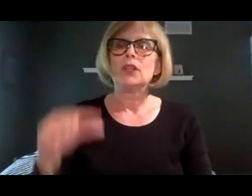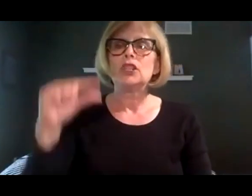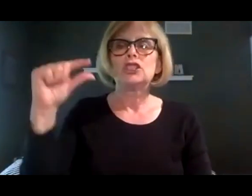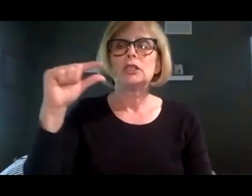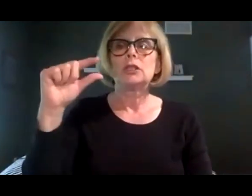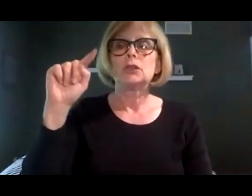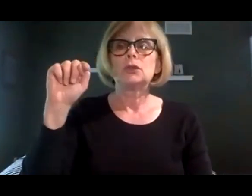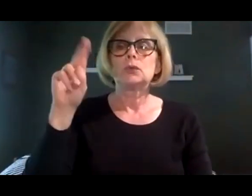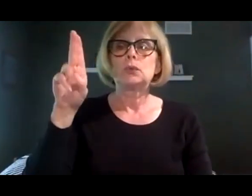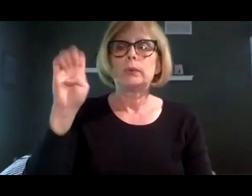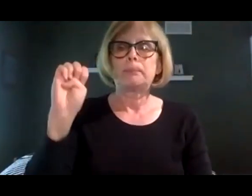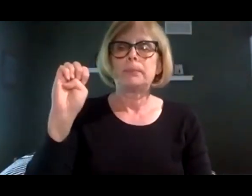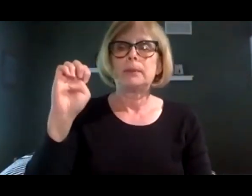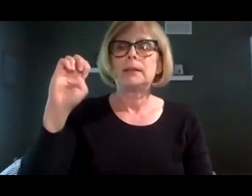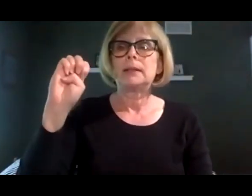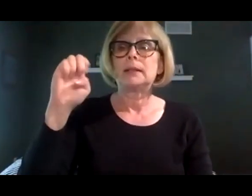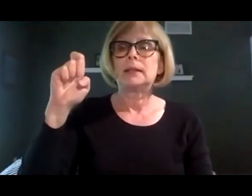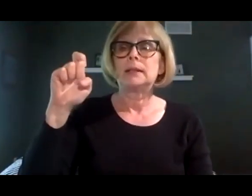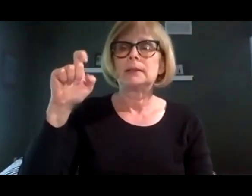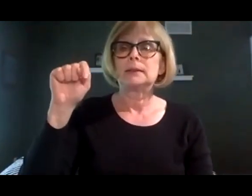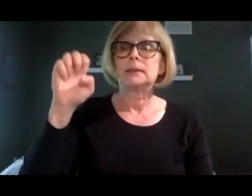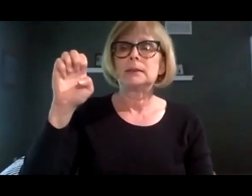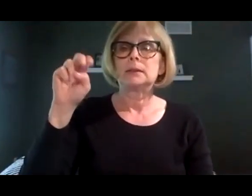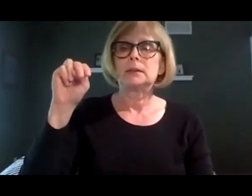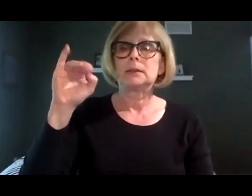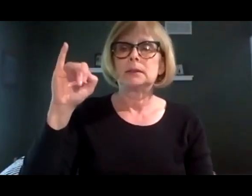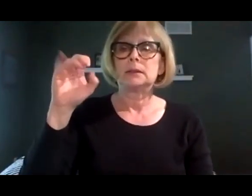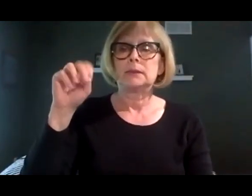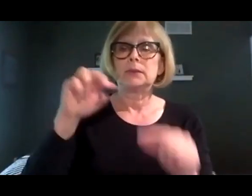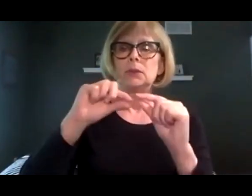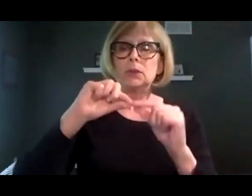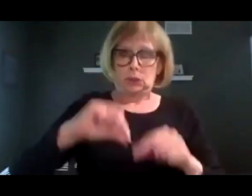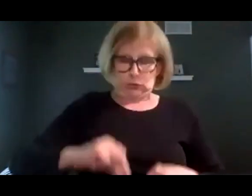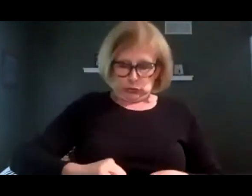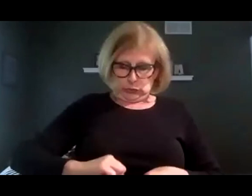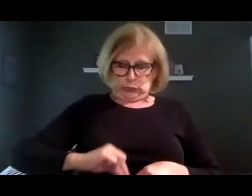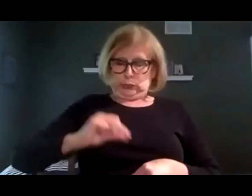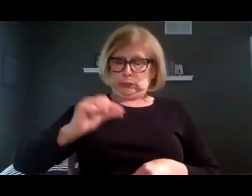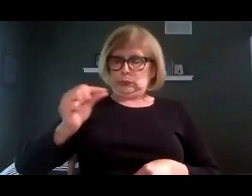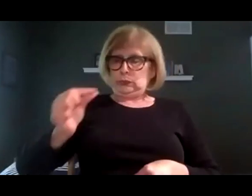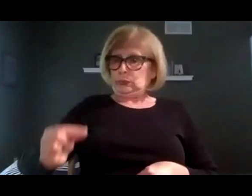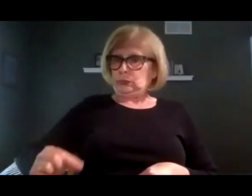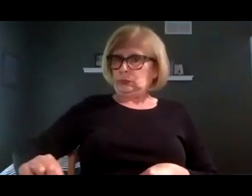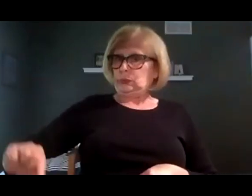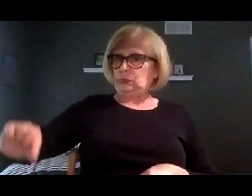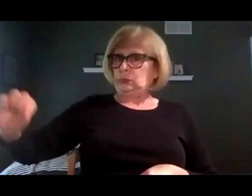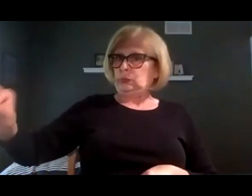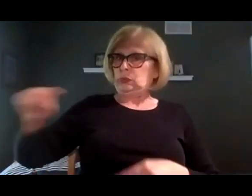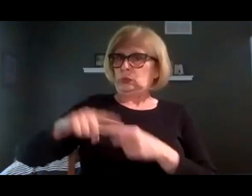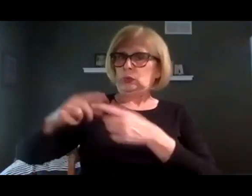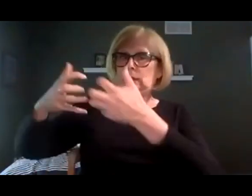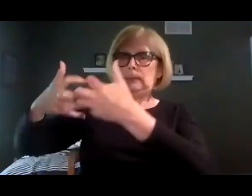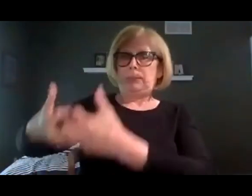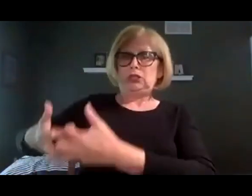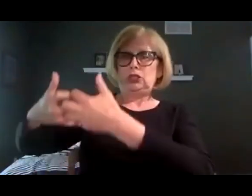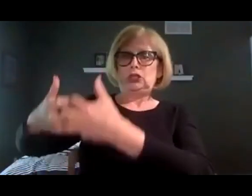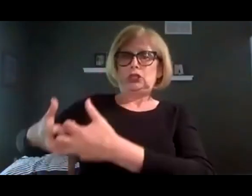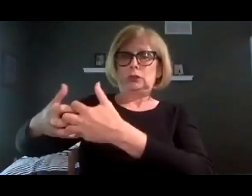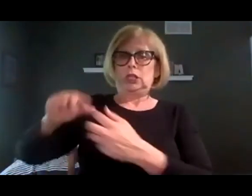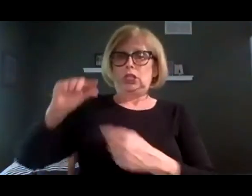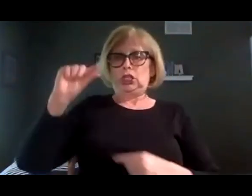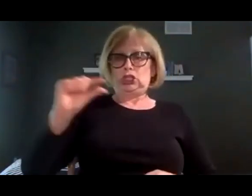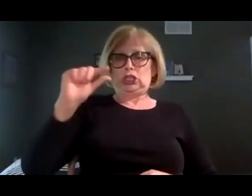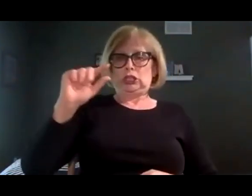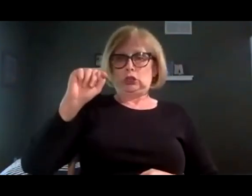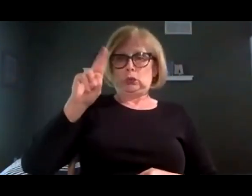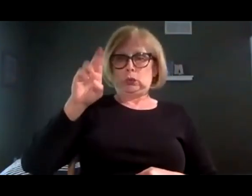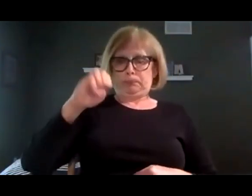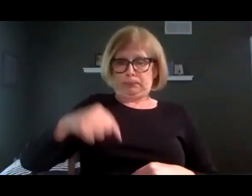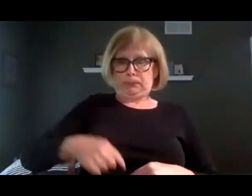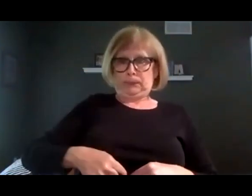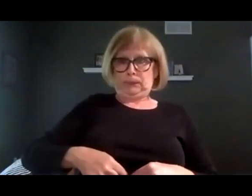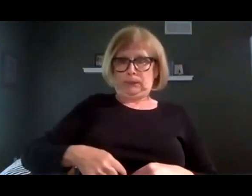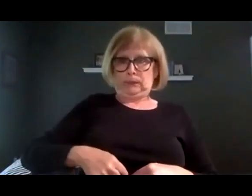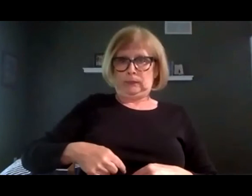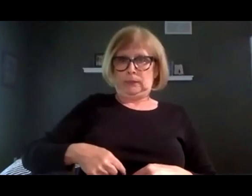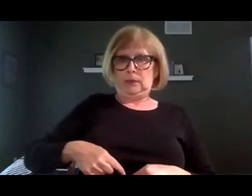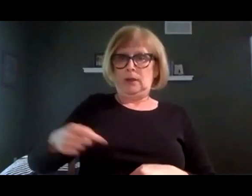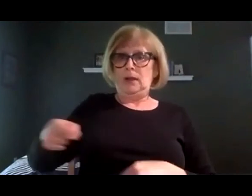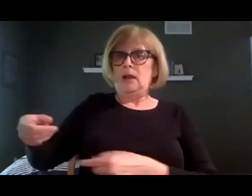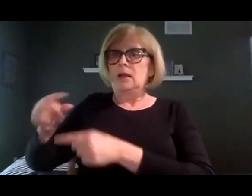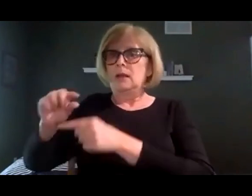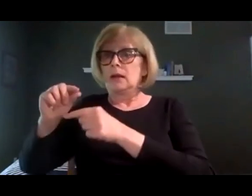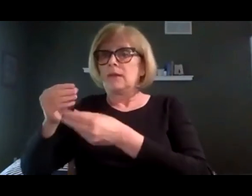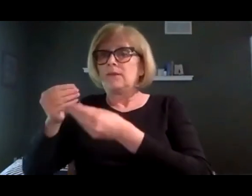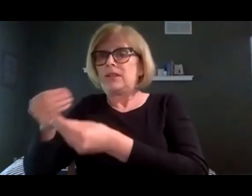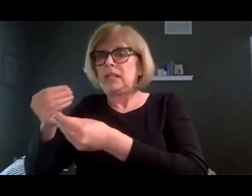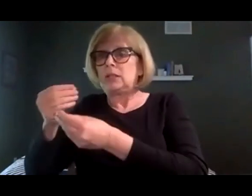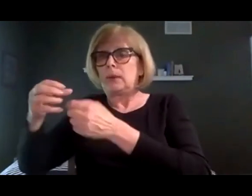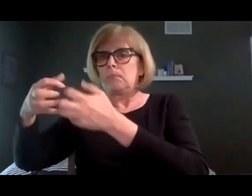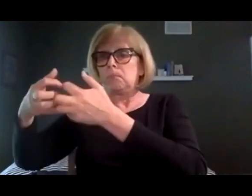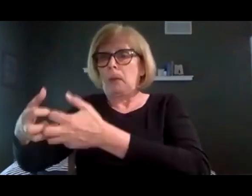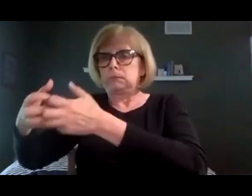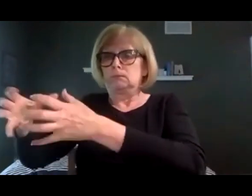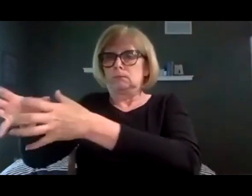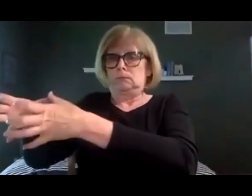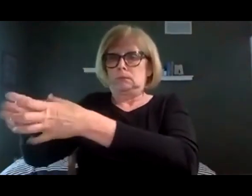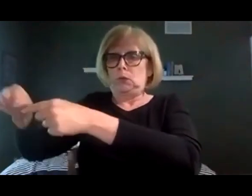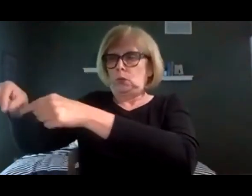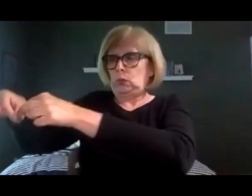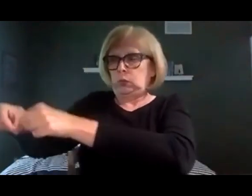Moriah has a g-tube extension. That's a tube that goes to the machine and then to her g-tube.